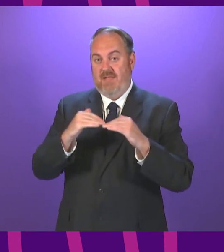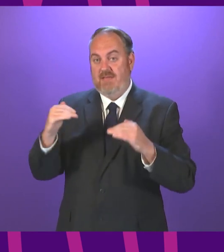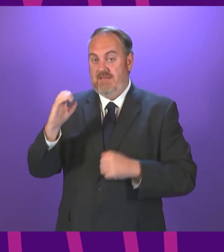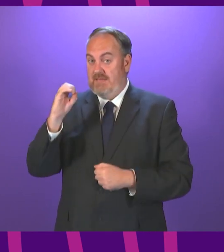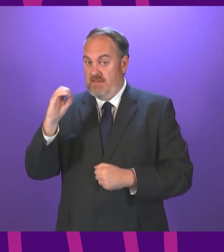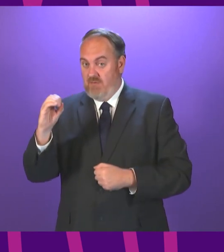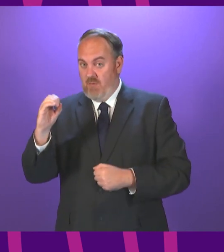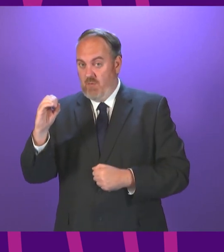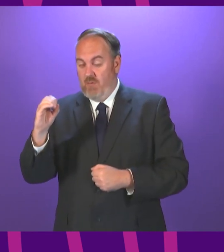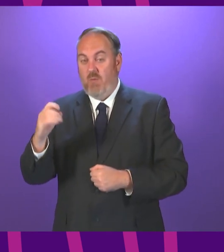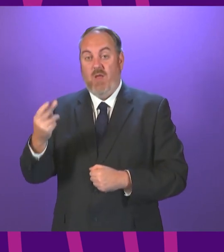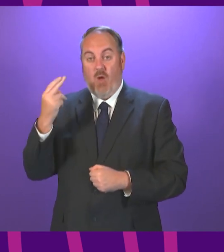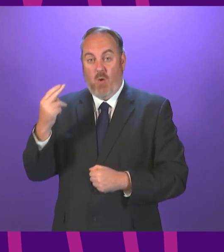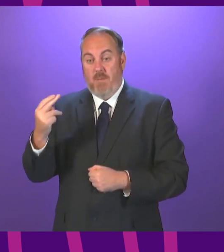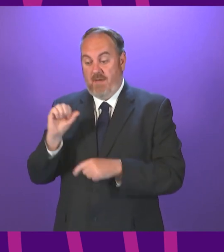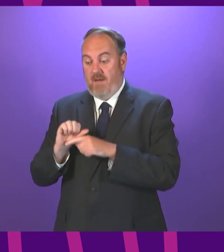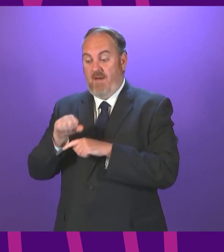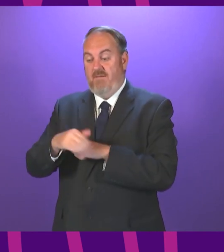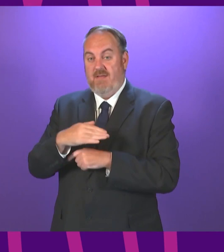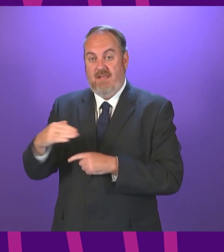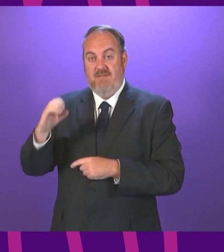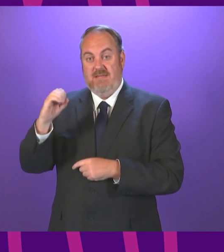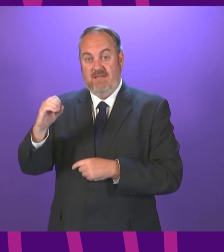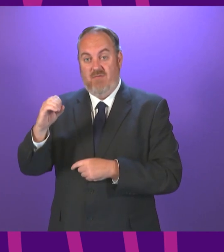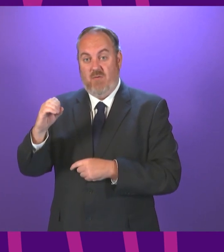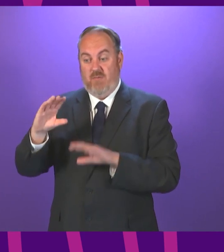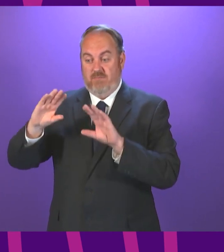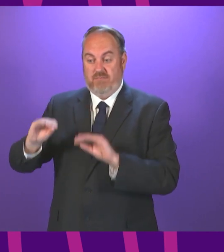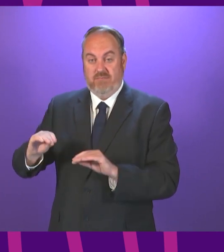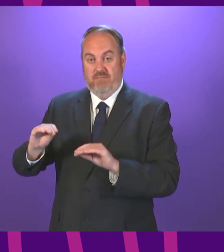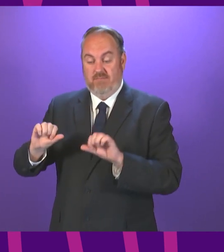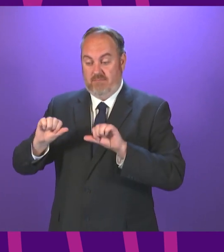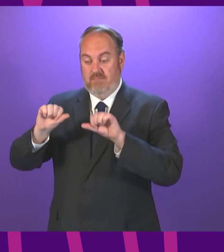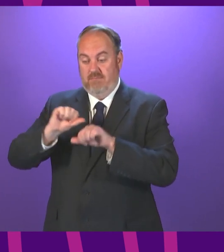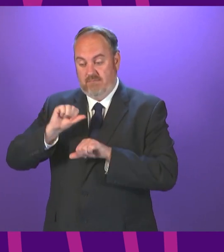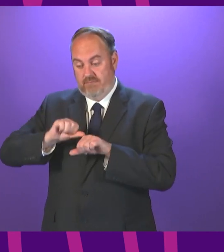hope to move beyond level 0 on 9 August. That remains our expectation. By then,